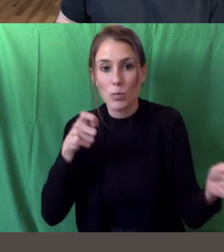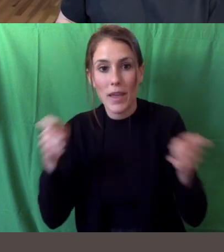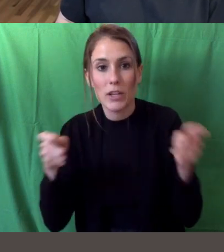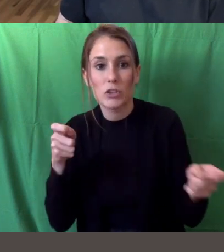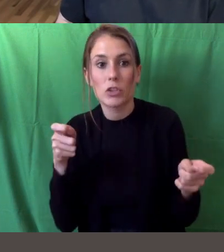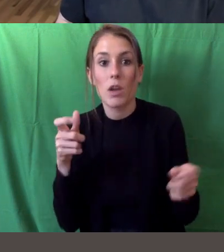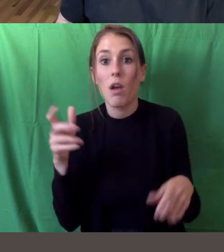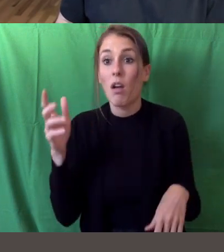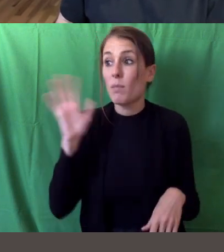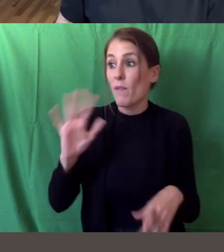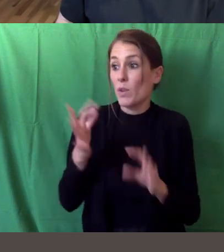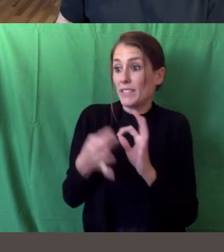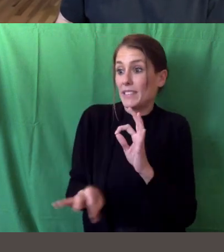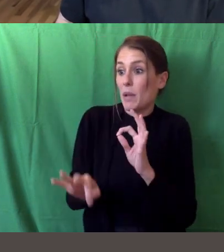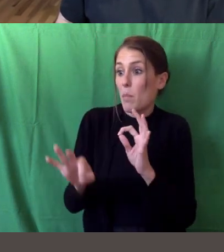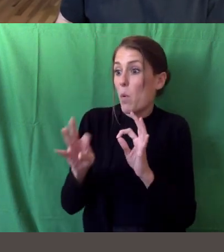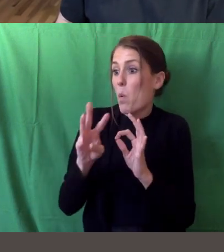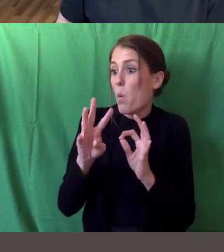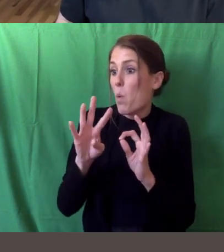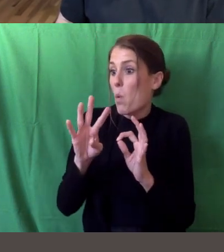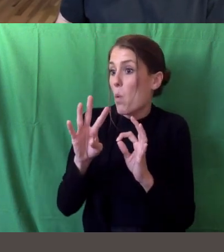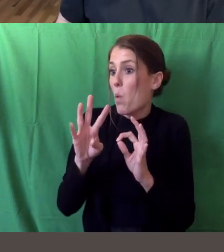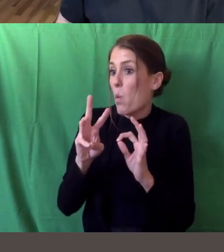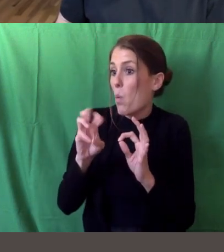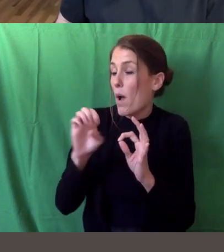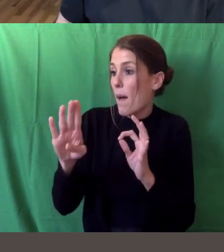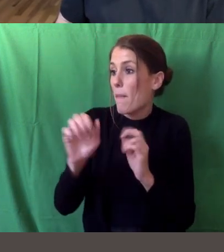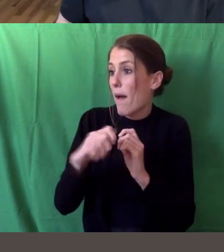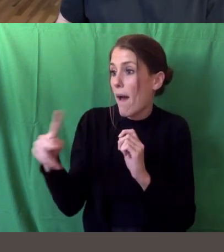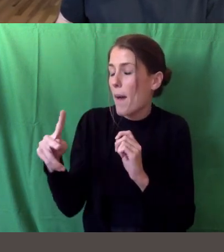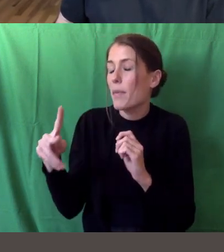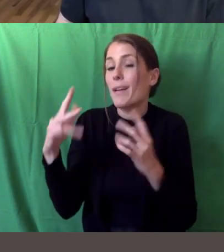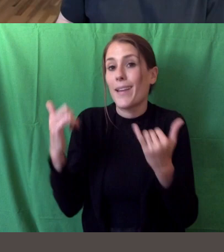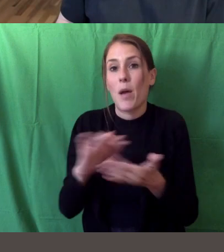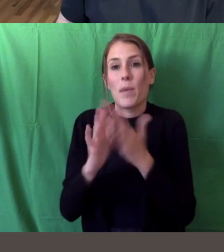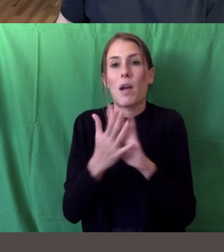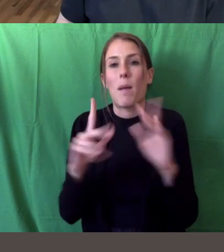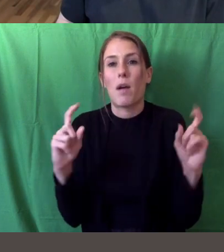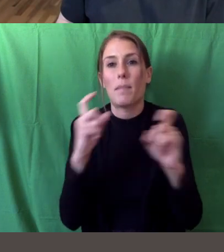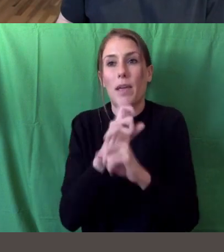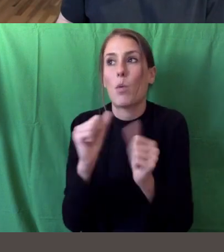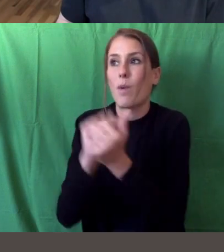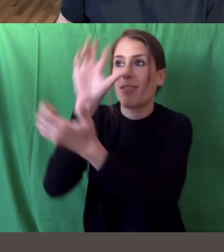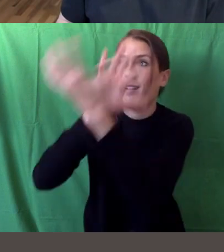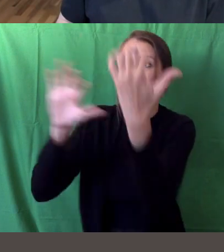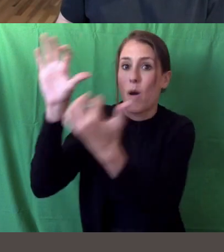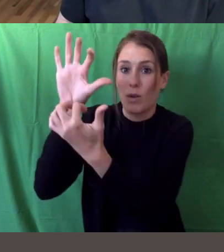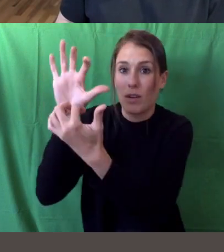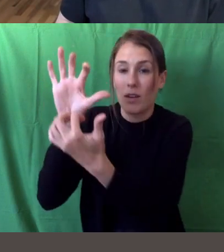And what started out as a pretty simple web application actually turned out to be a bit more complicated when we add the cloud to the equation.